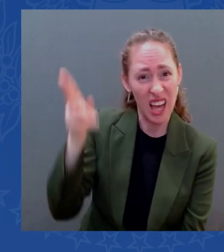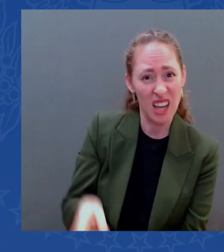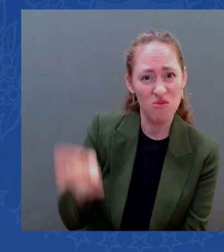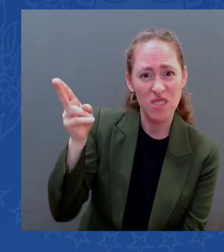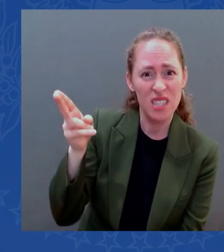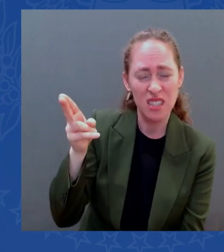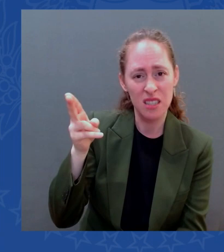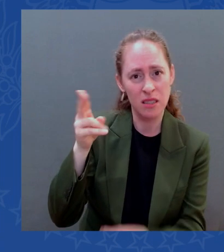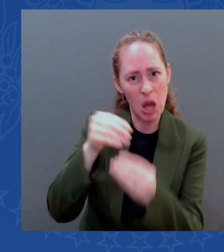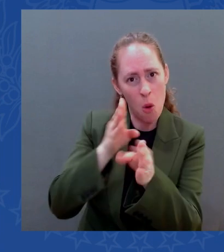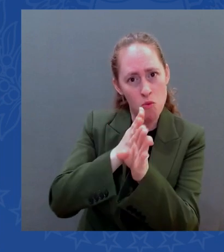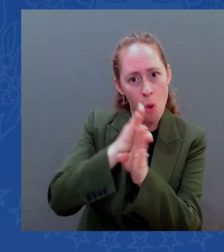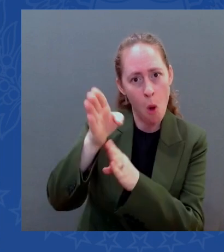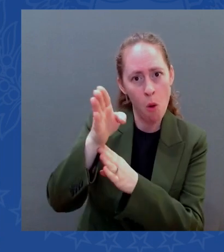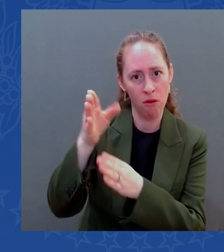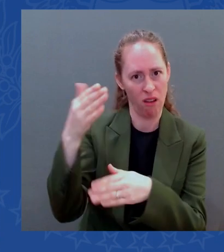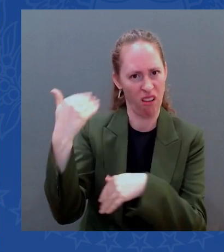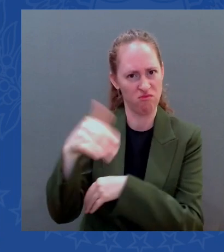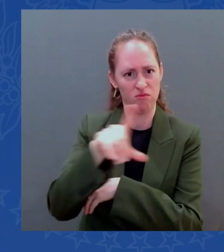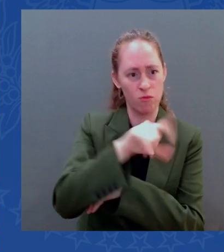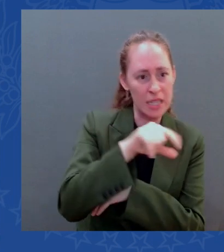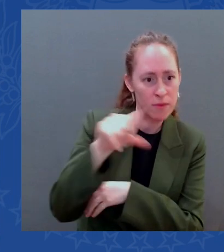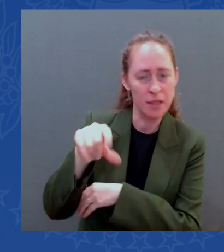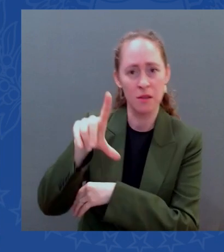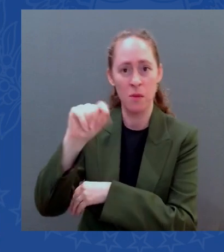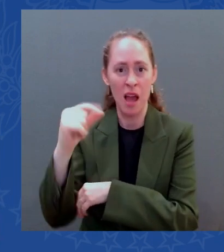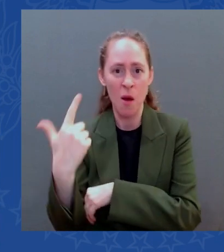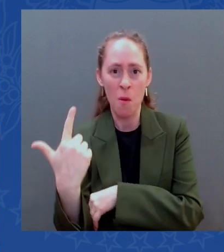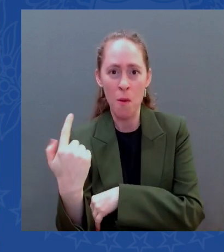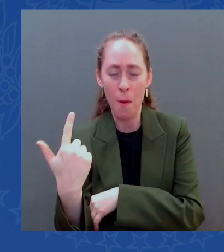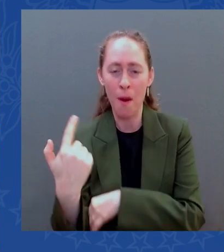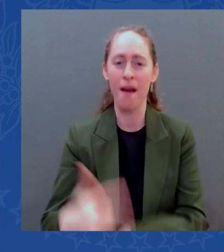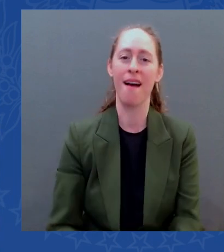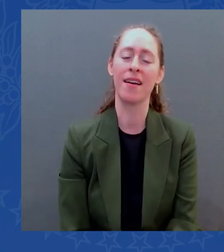The first one coming in a bubble in Canada for 65 days,